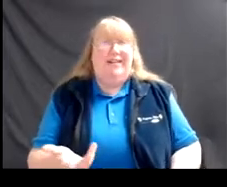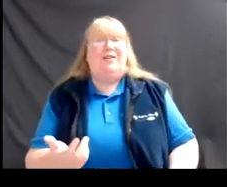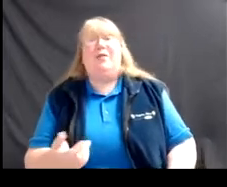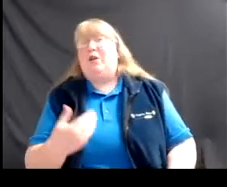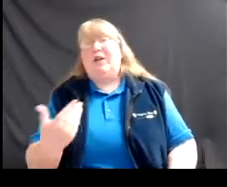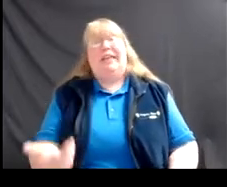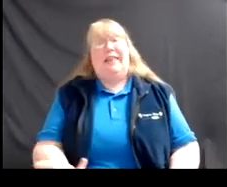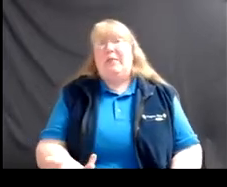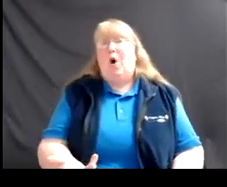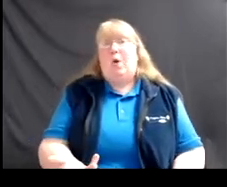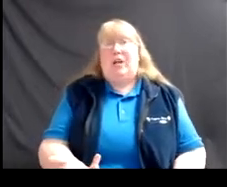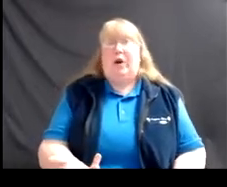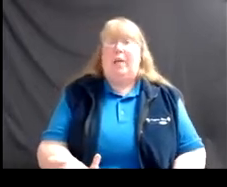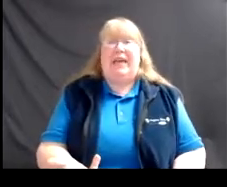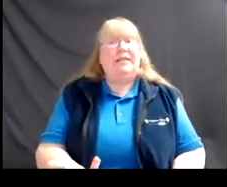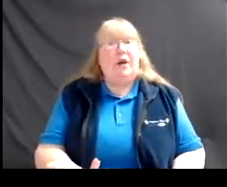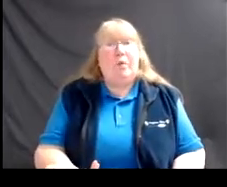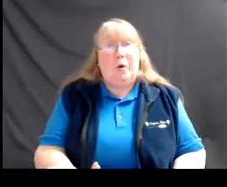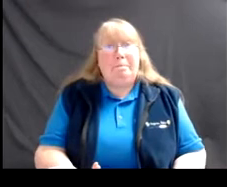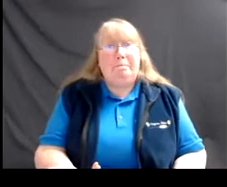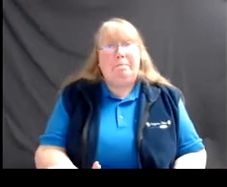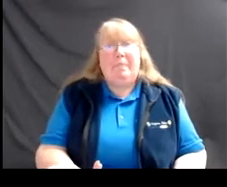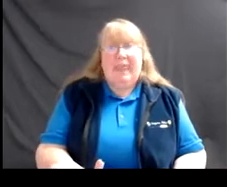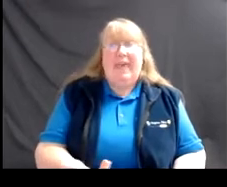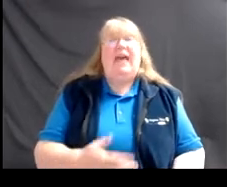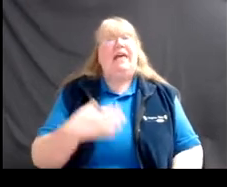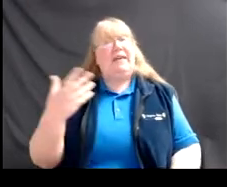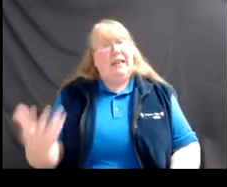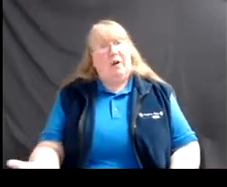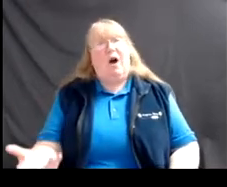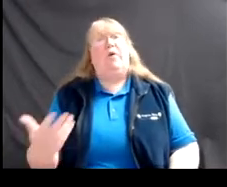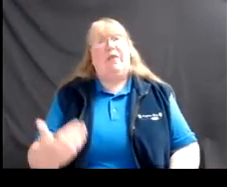so that you can let them know when you are coming into their room. And then later on, when they